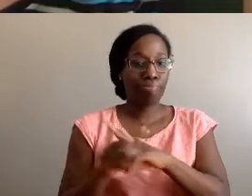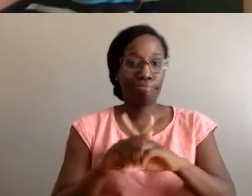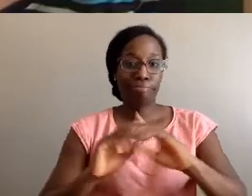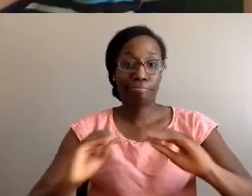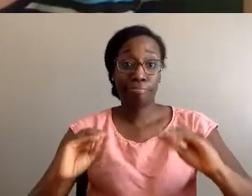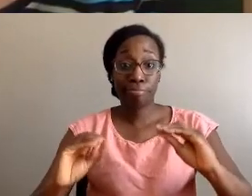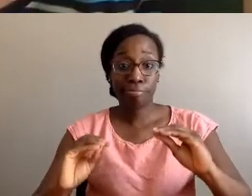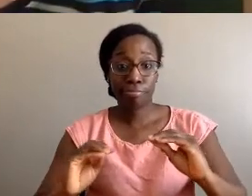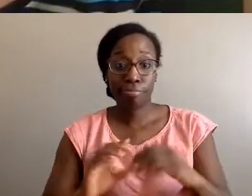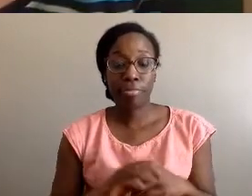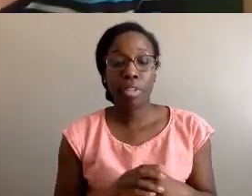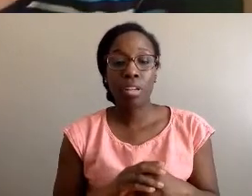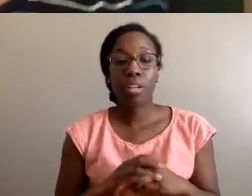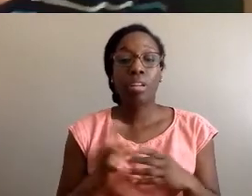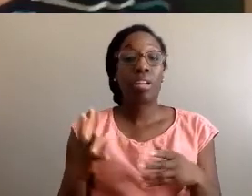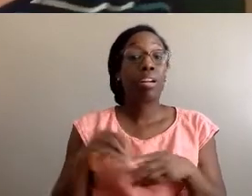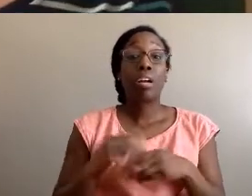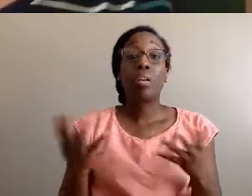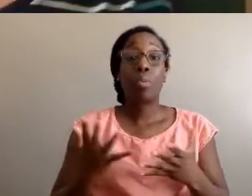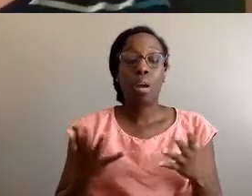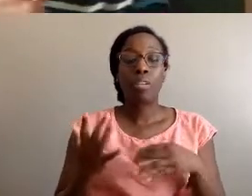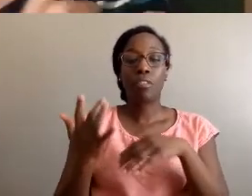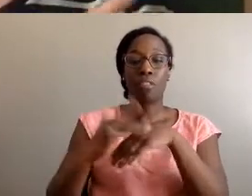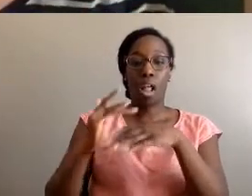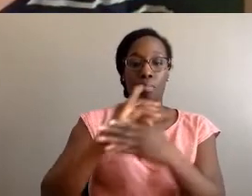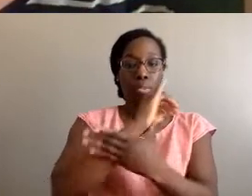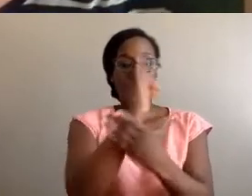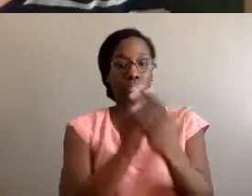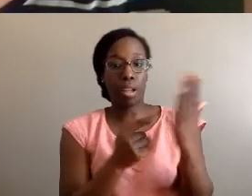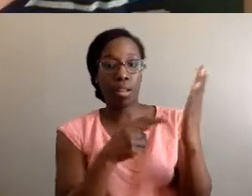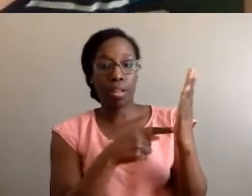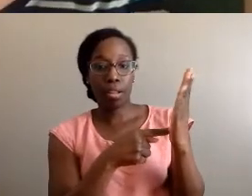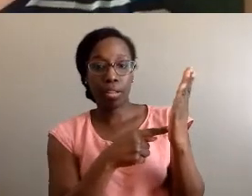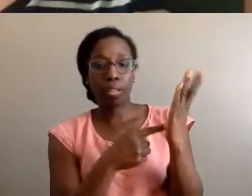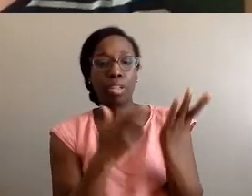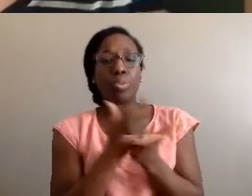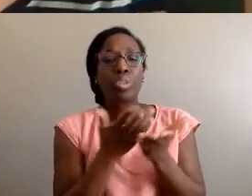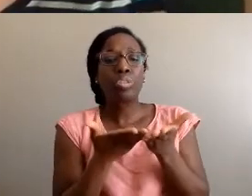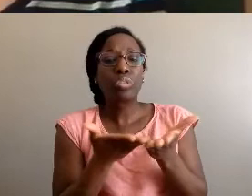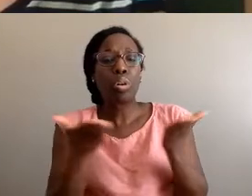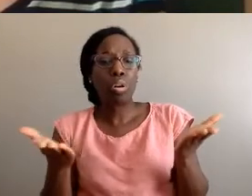It includes available design: the prior knowledge and resources we already use to make meaning